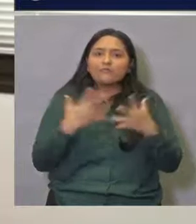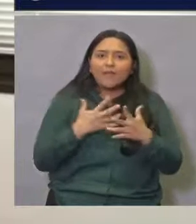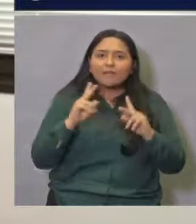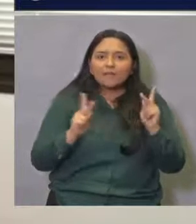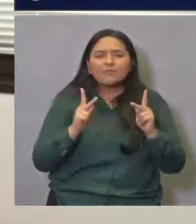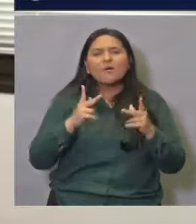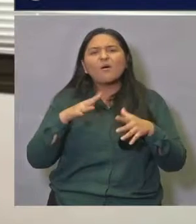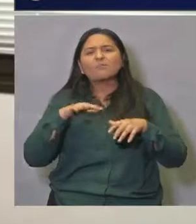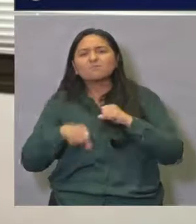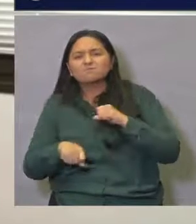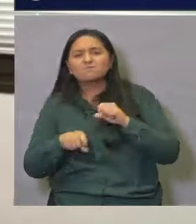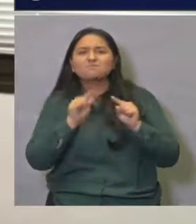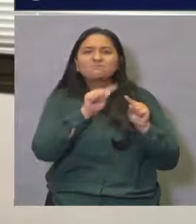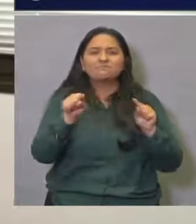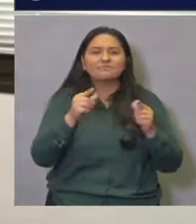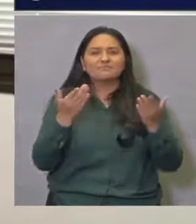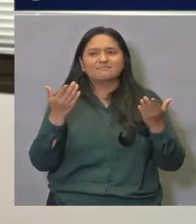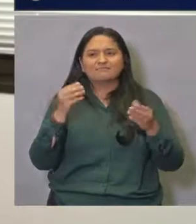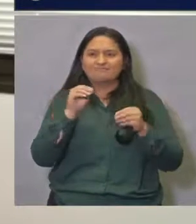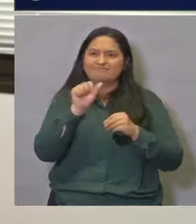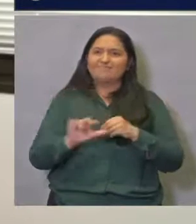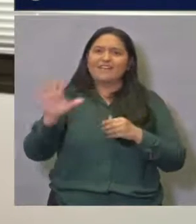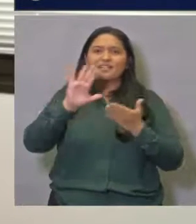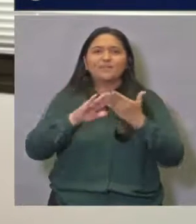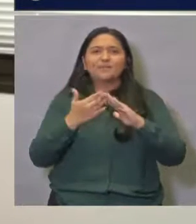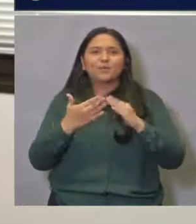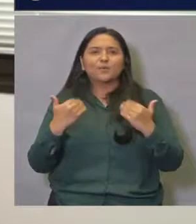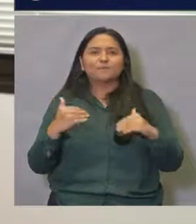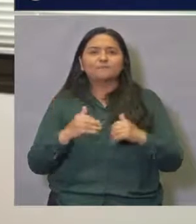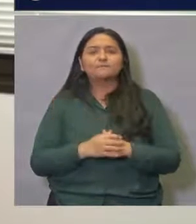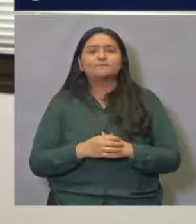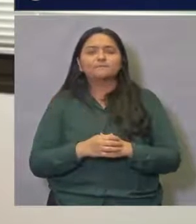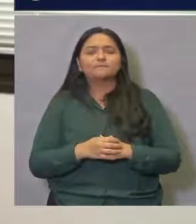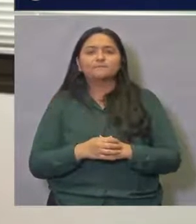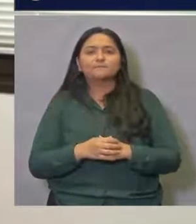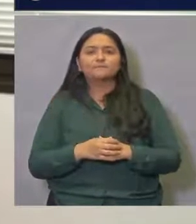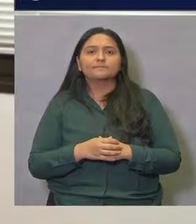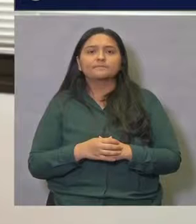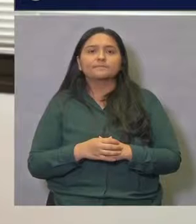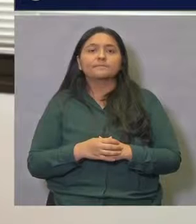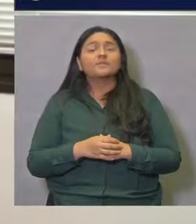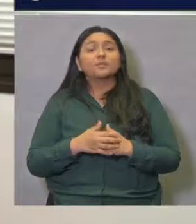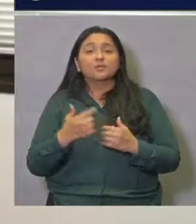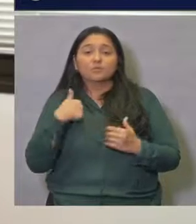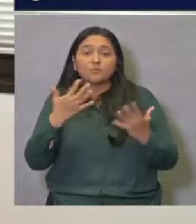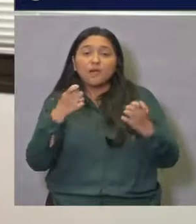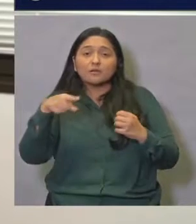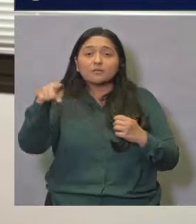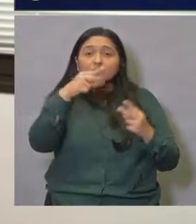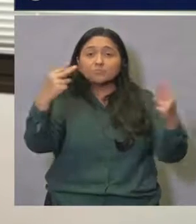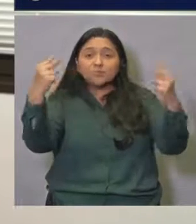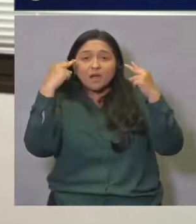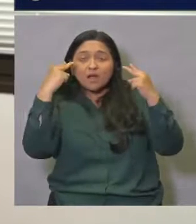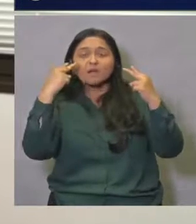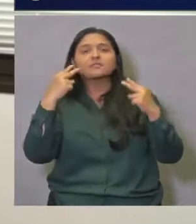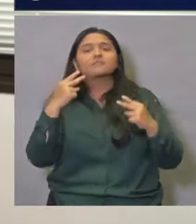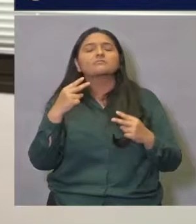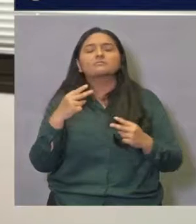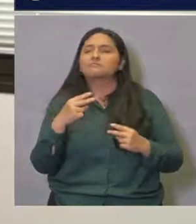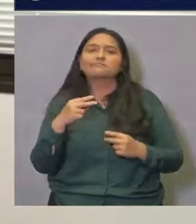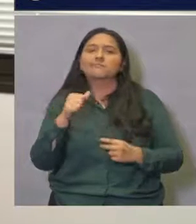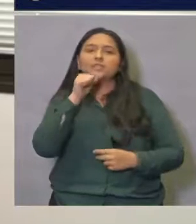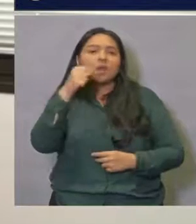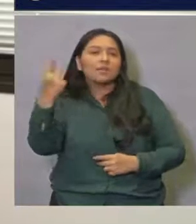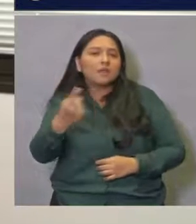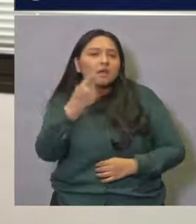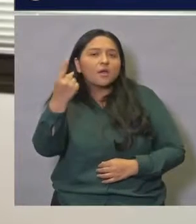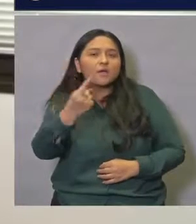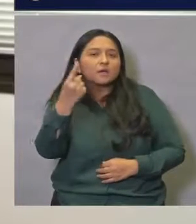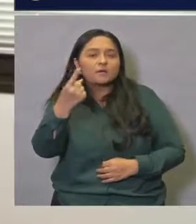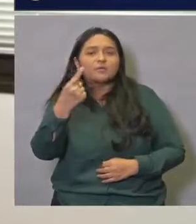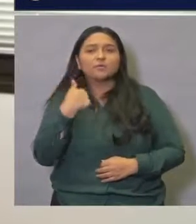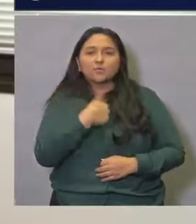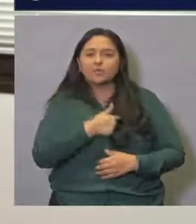PREVENIR UNA SITUACIÓN COMO